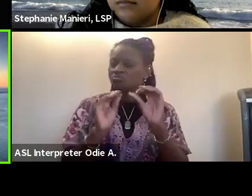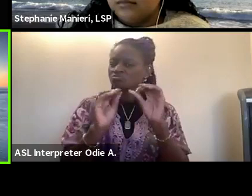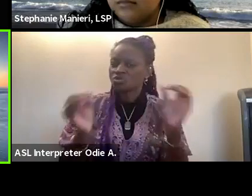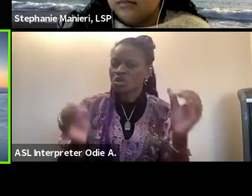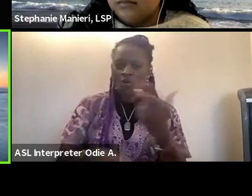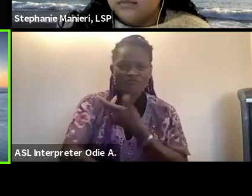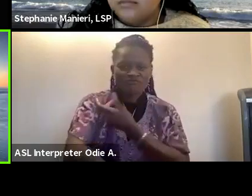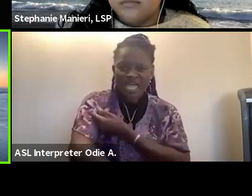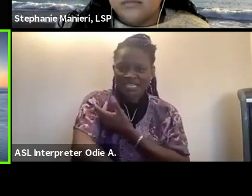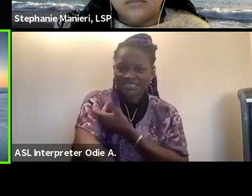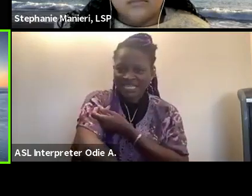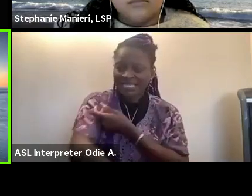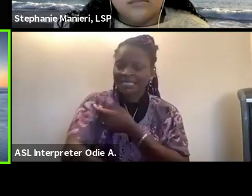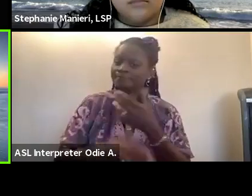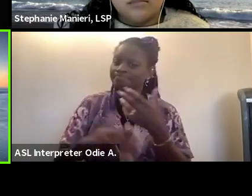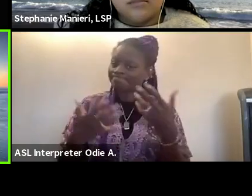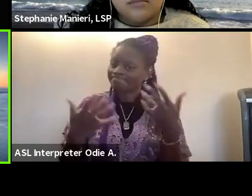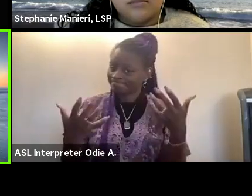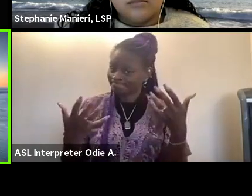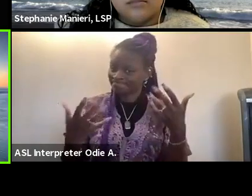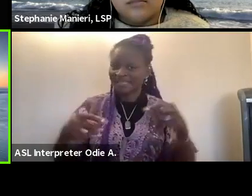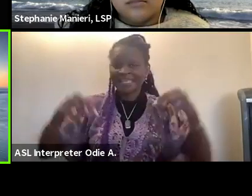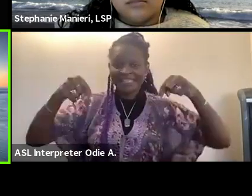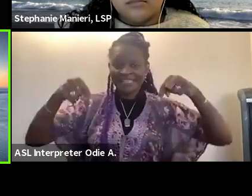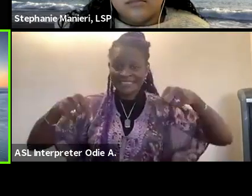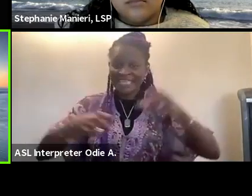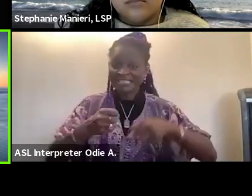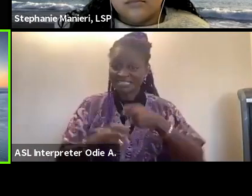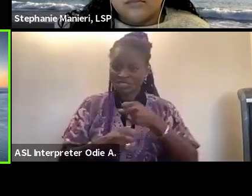Well, this year we believe that it's safe to do outdoor trickortreating for